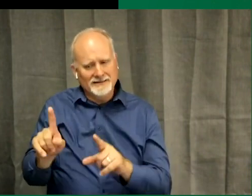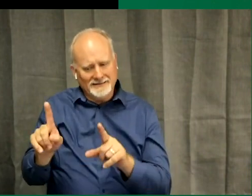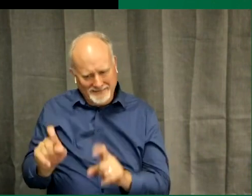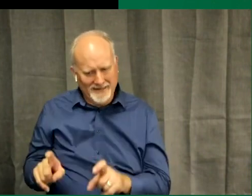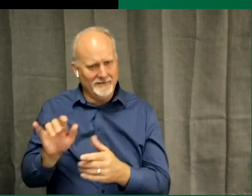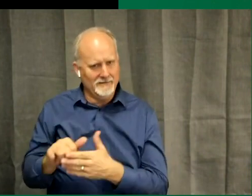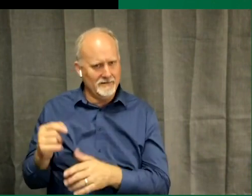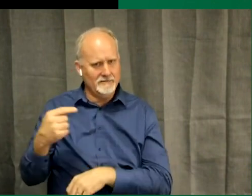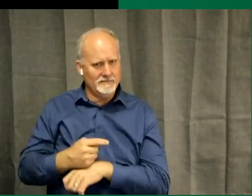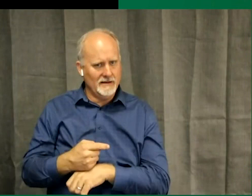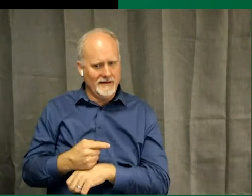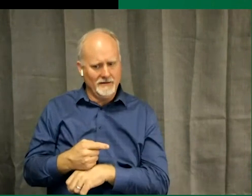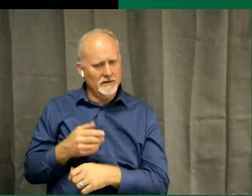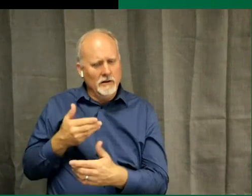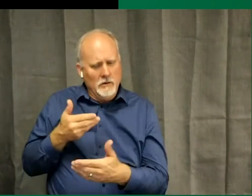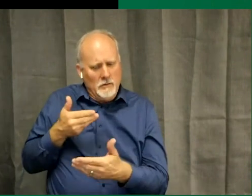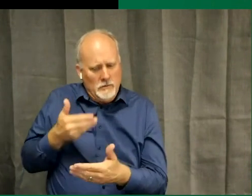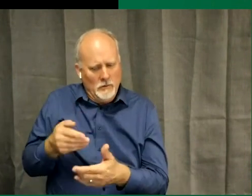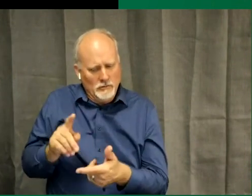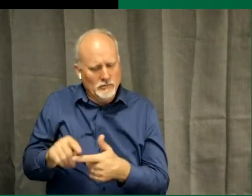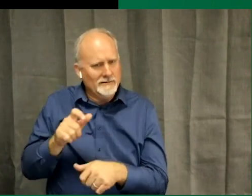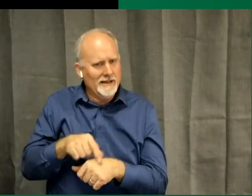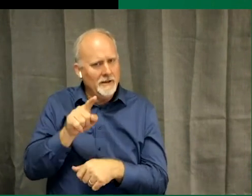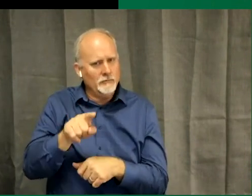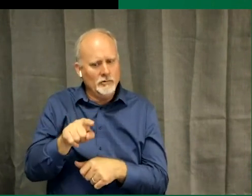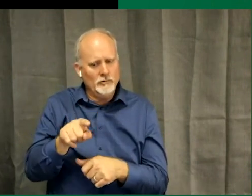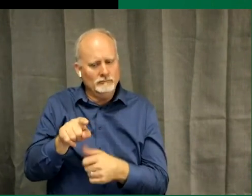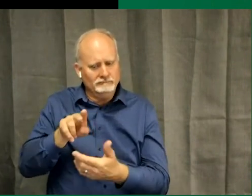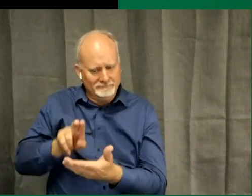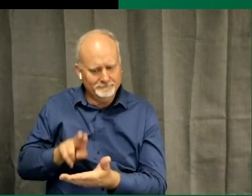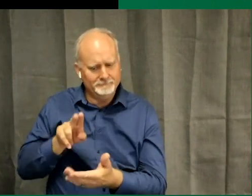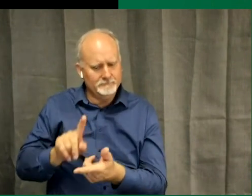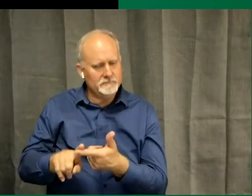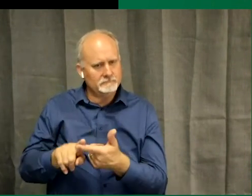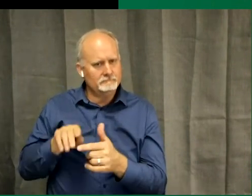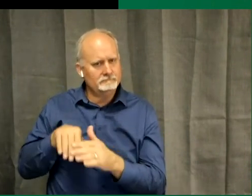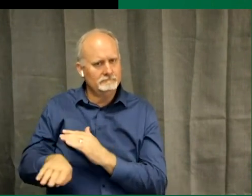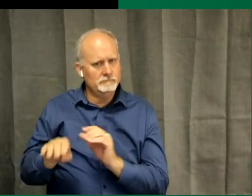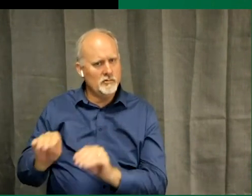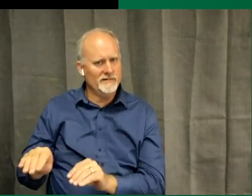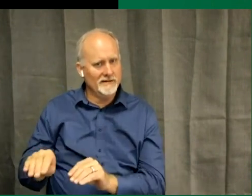uh time that you picked to move back onto campus and the reason that that's important is that we